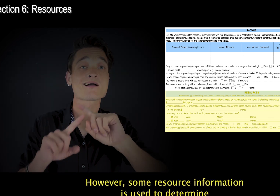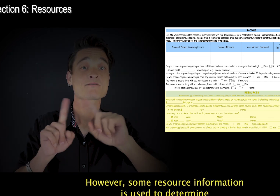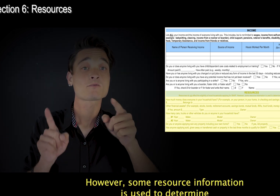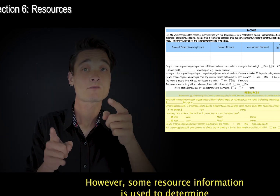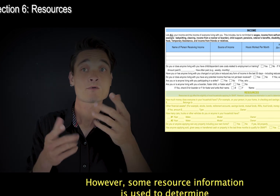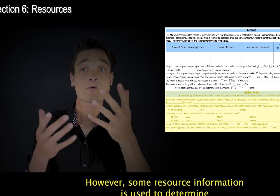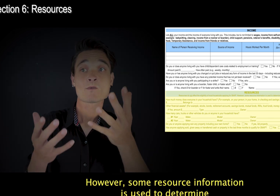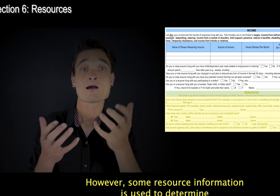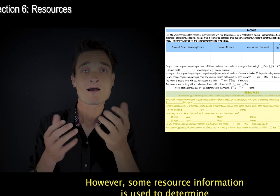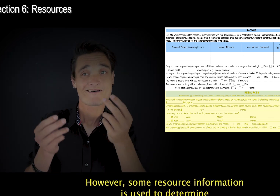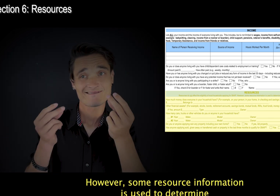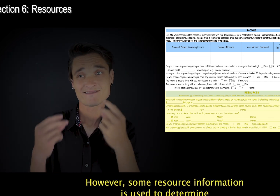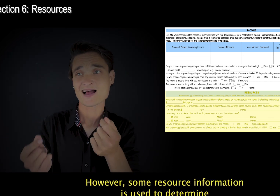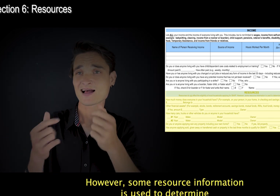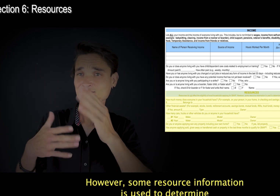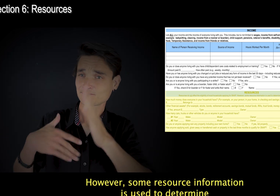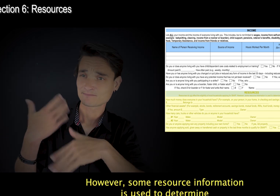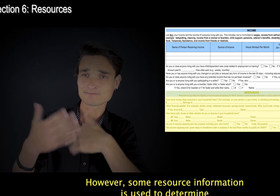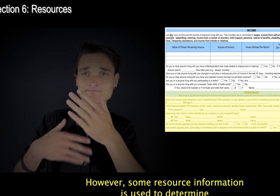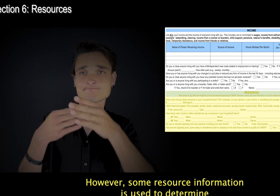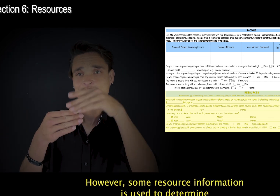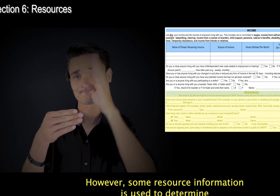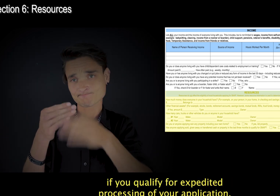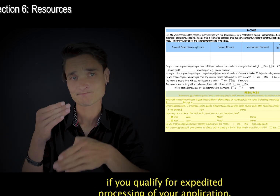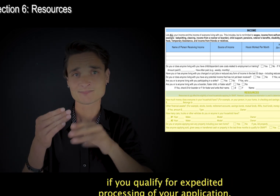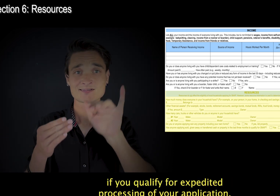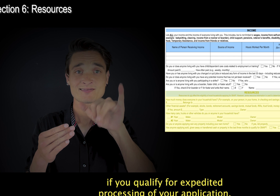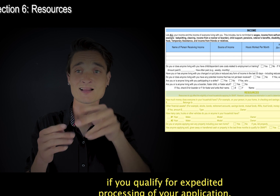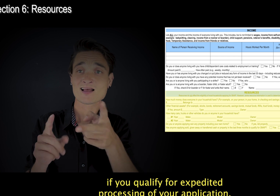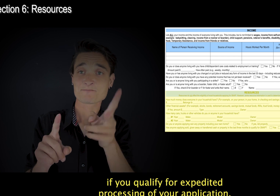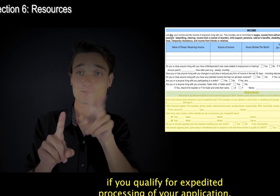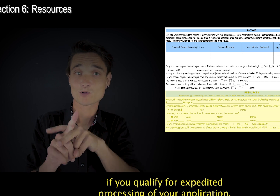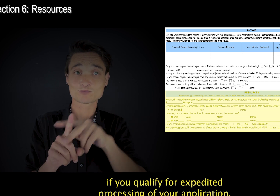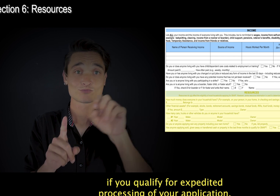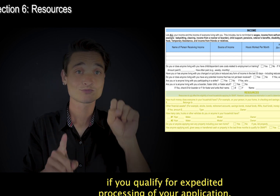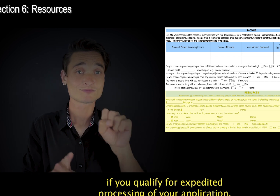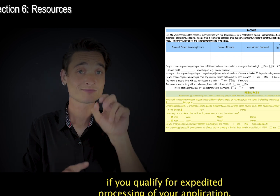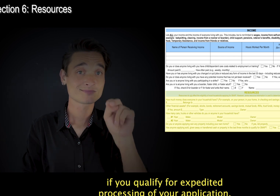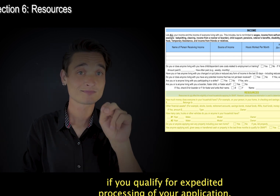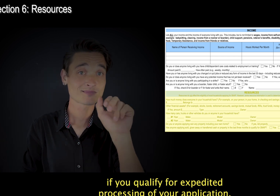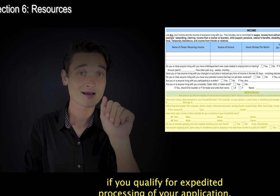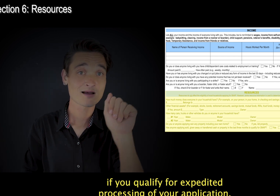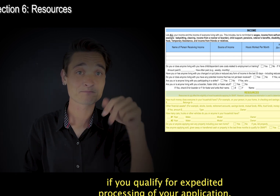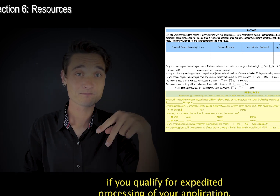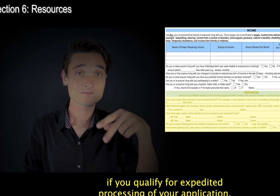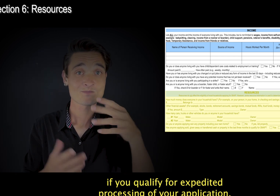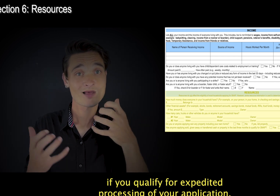However, some resource information is used to determine if you qualify for expedited processing of your application.